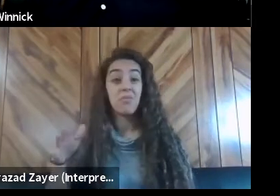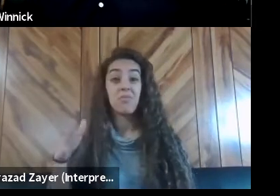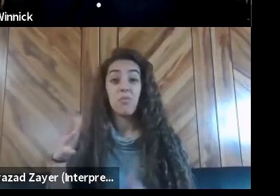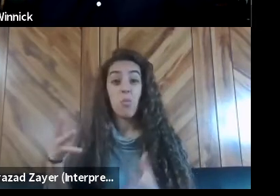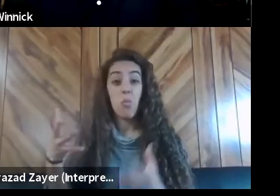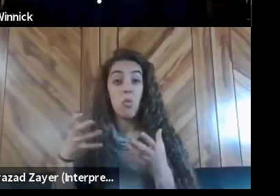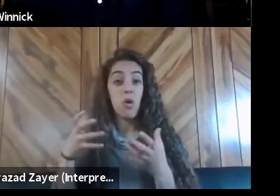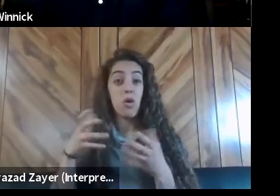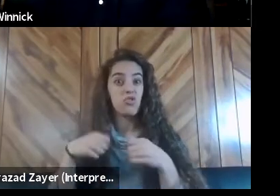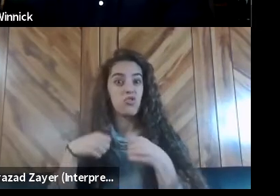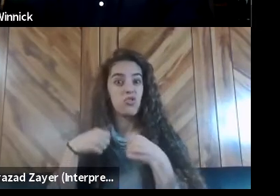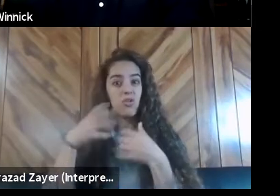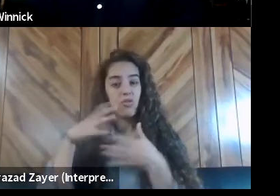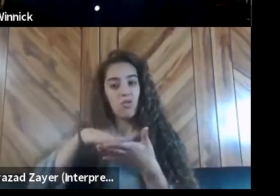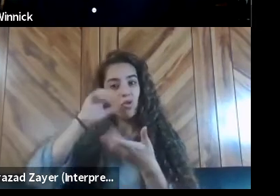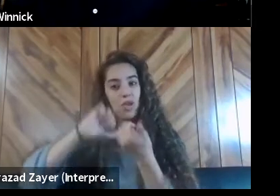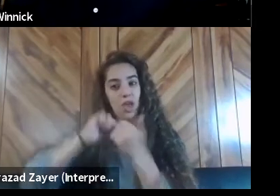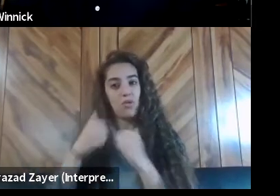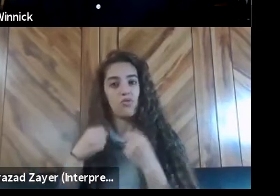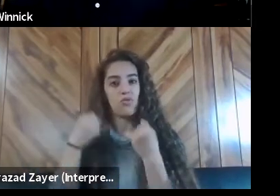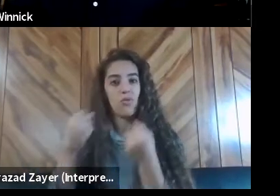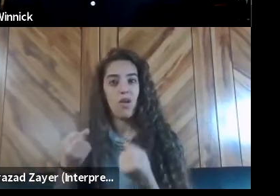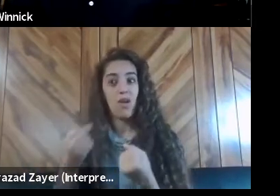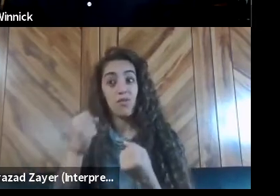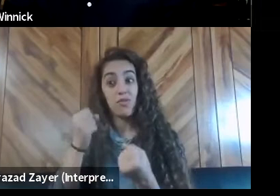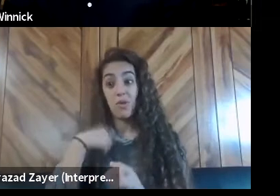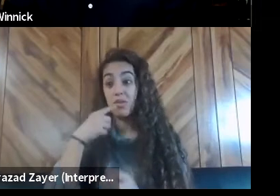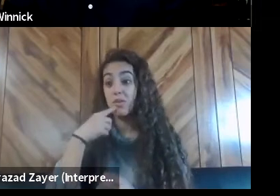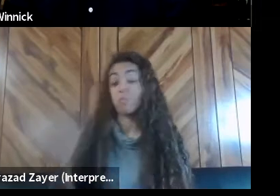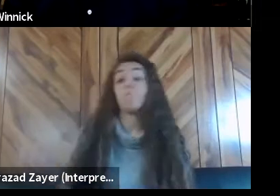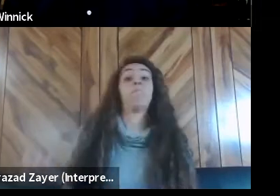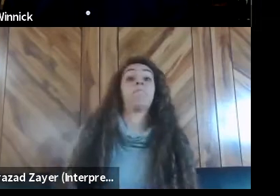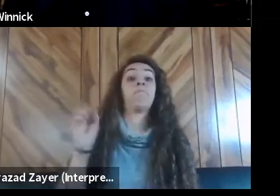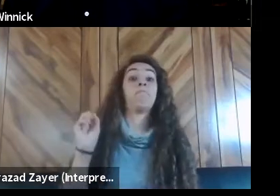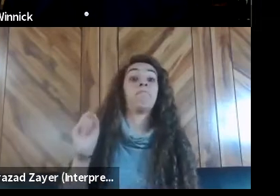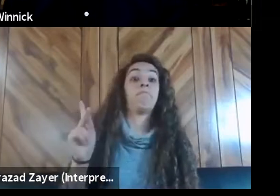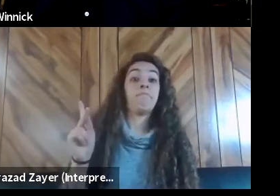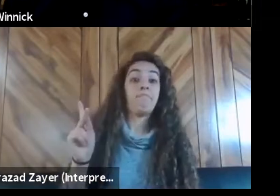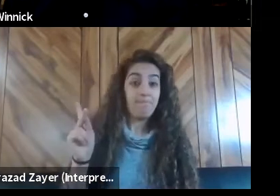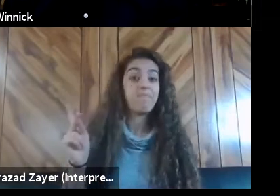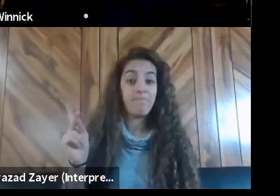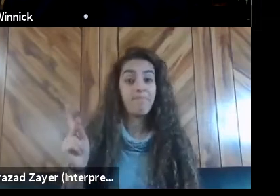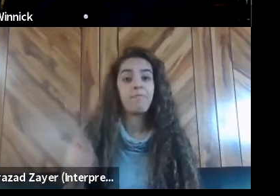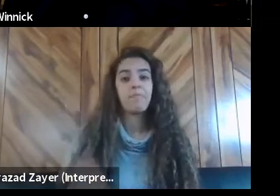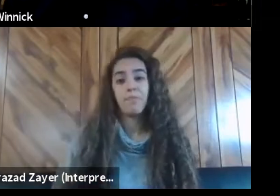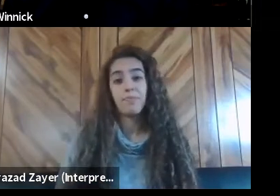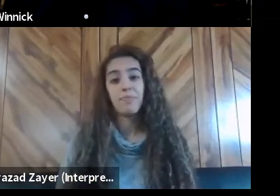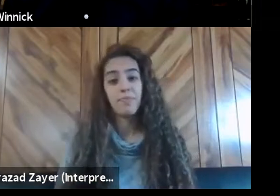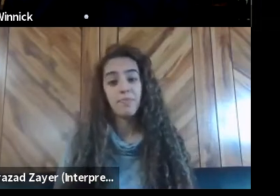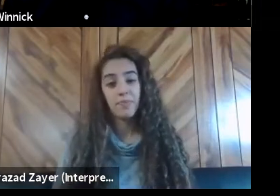gonna wasn't gonna fight that one. Um, the, as far as self,